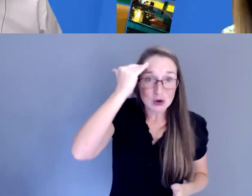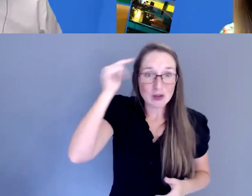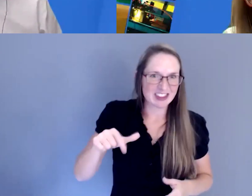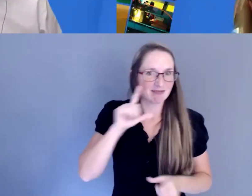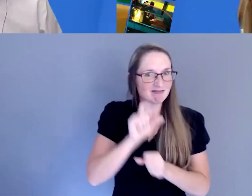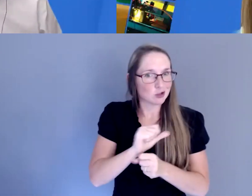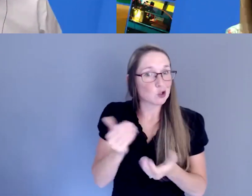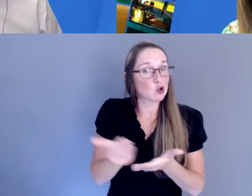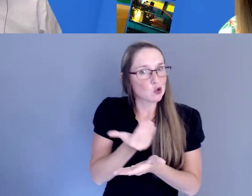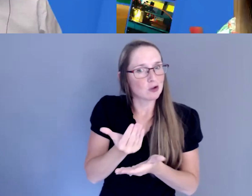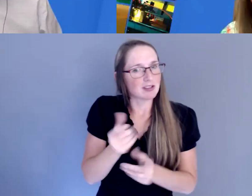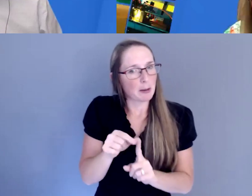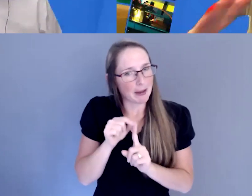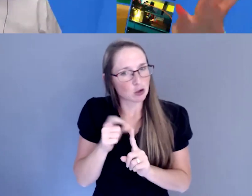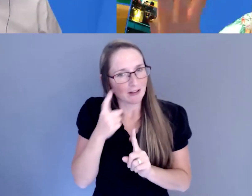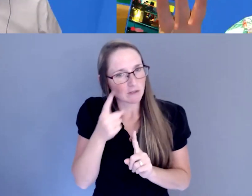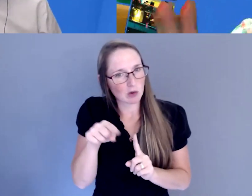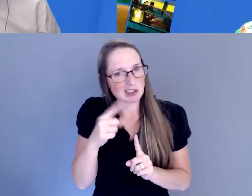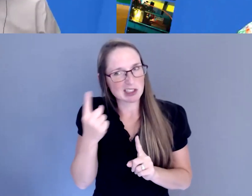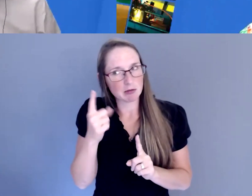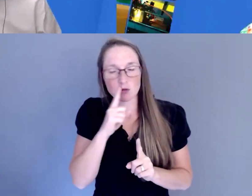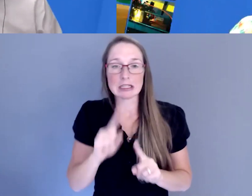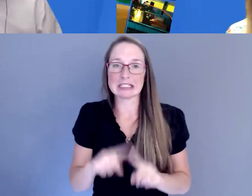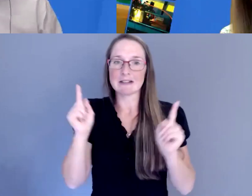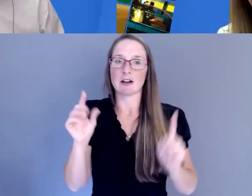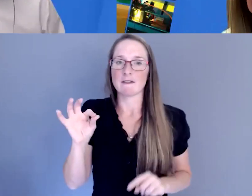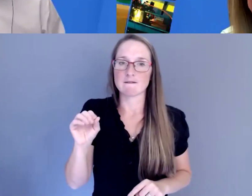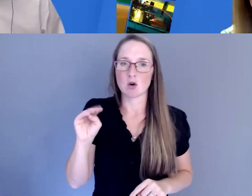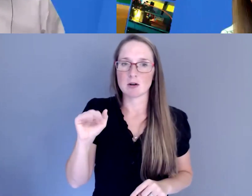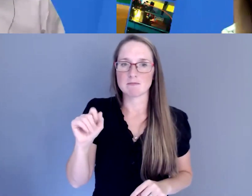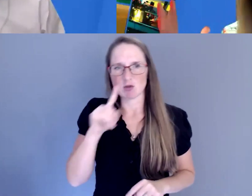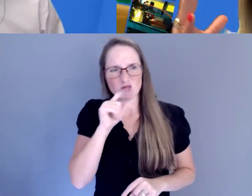especially a different format, not really content so much as